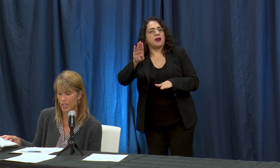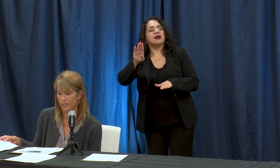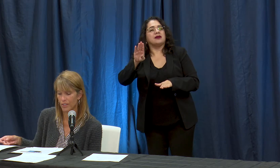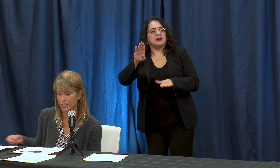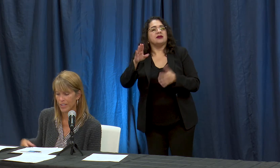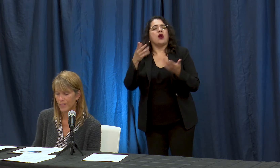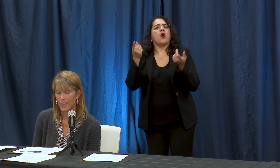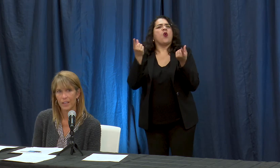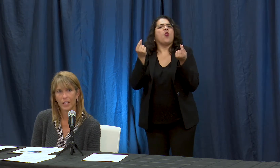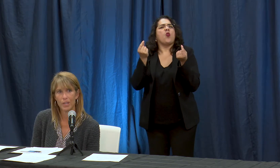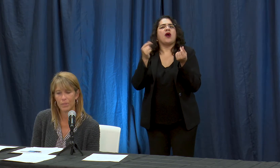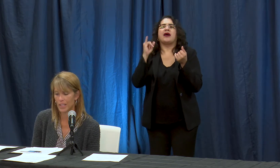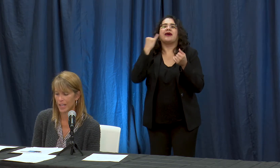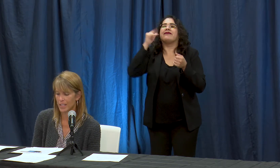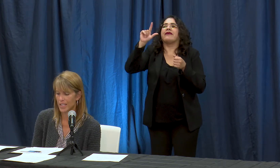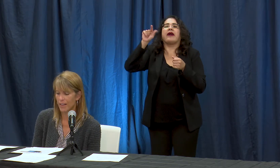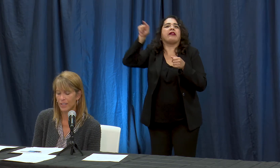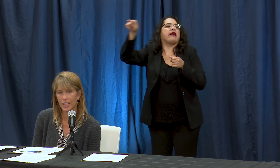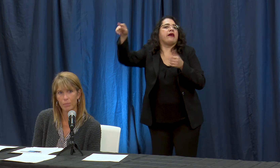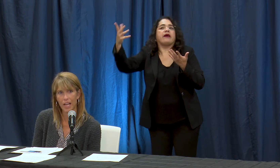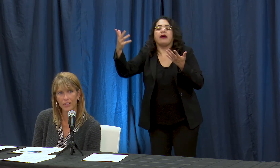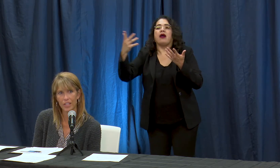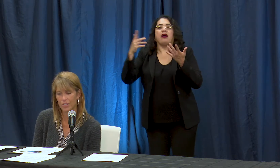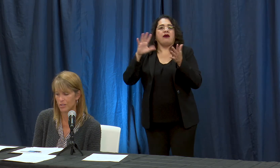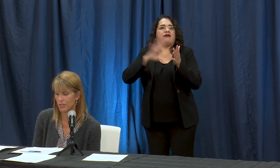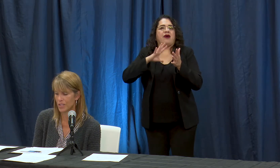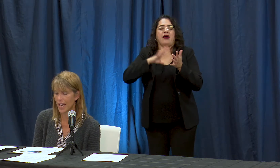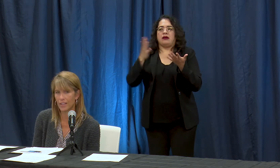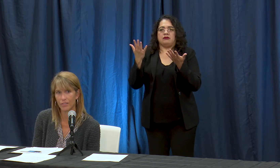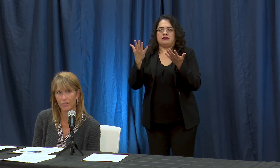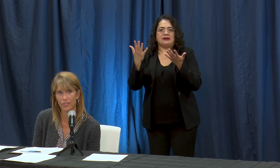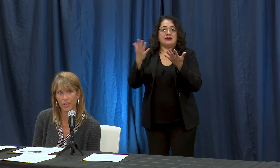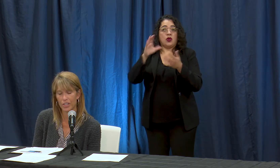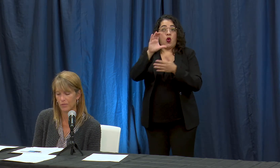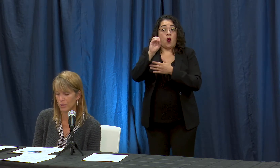office, there may be staffing capacity issues at different facilities for